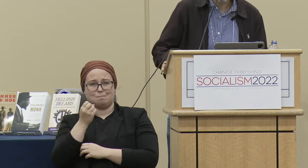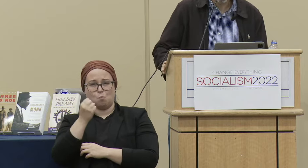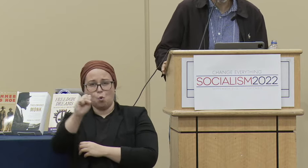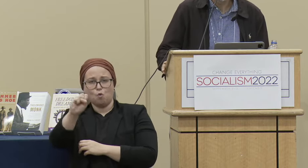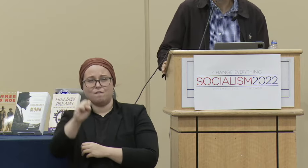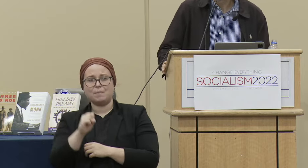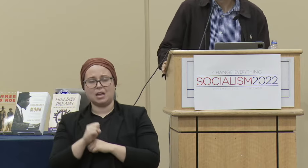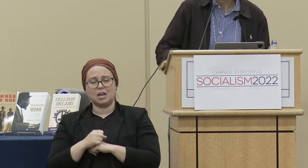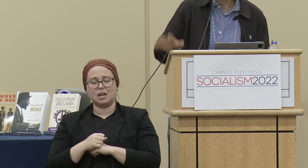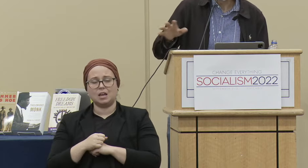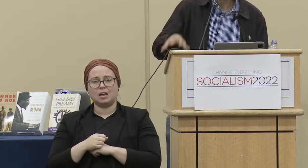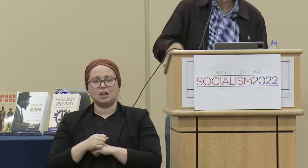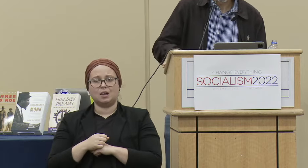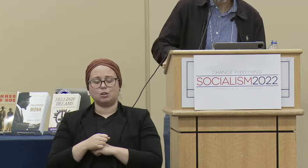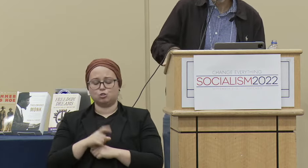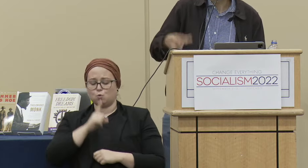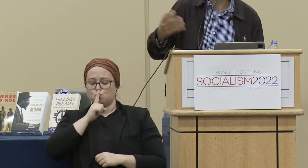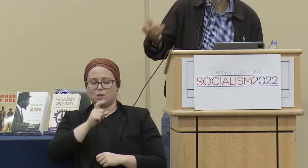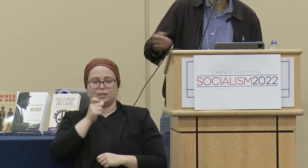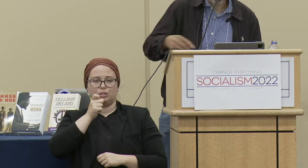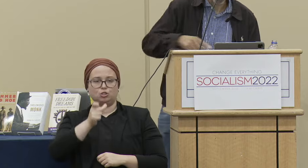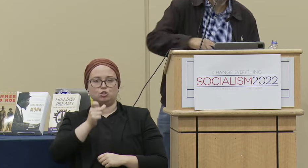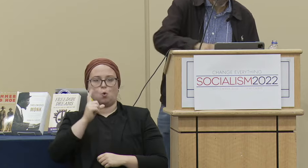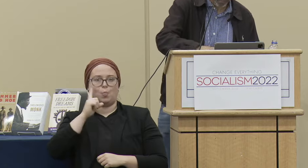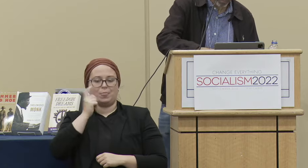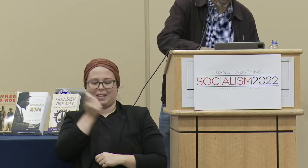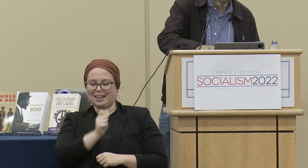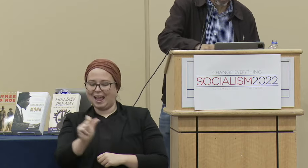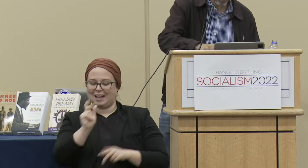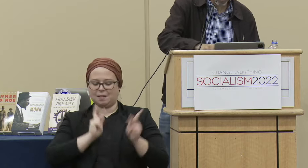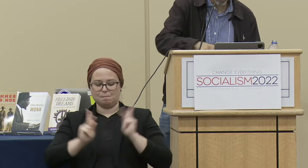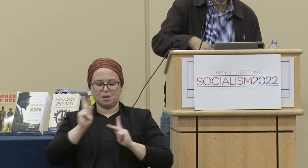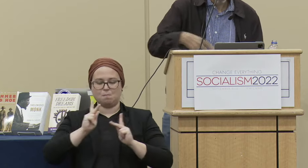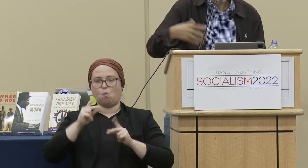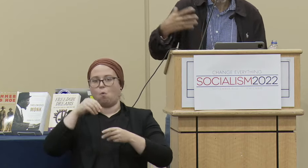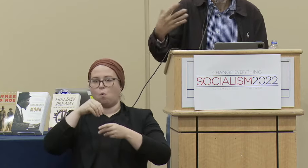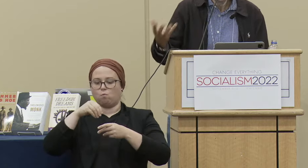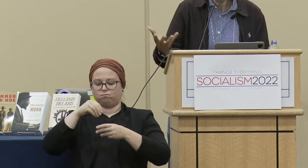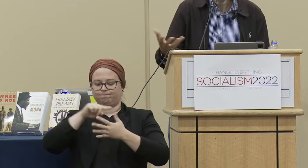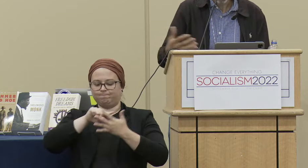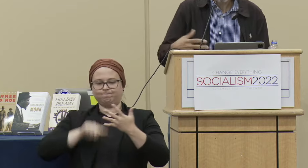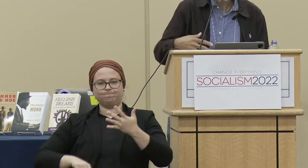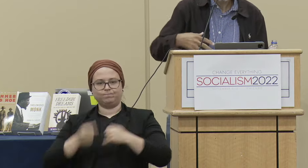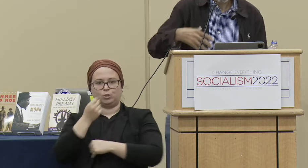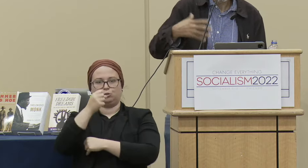Africans, American Indian movement , hard pressed to find any of these folks in those movements fighting for